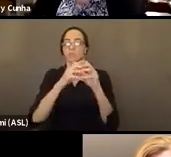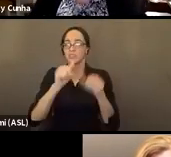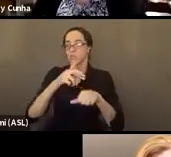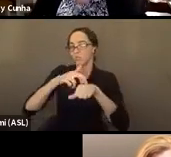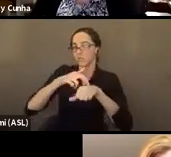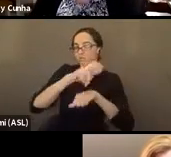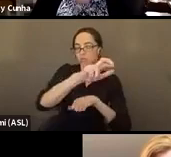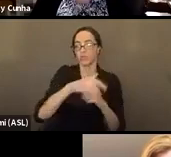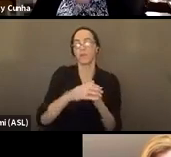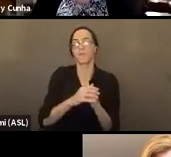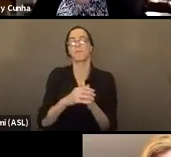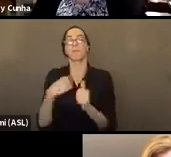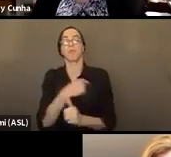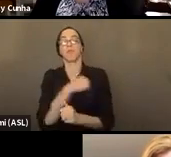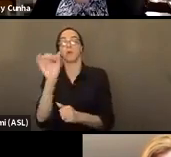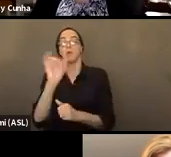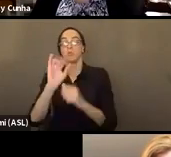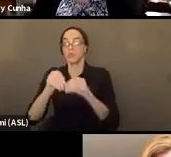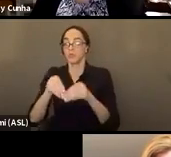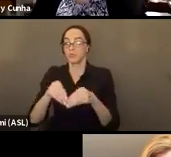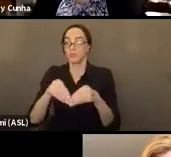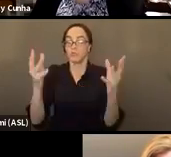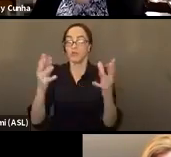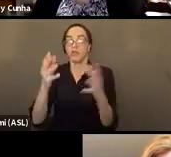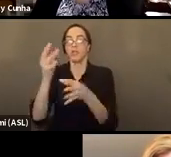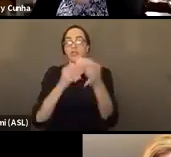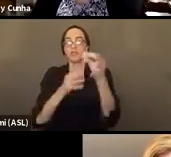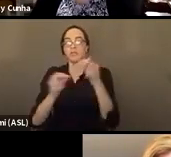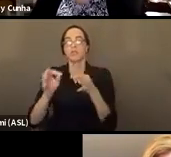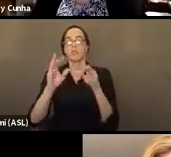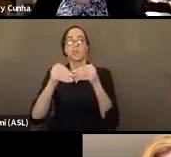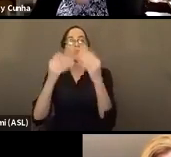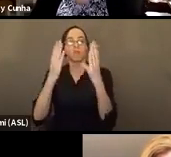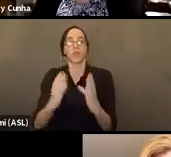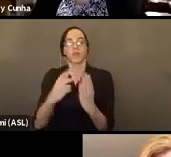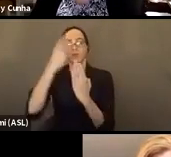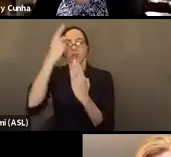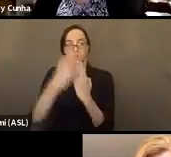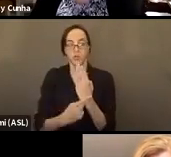and clients who have an unexpected absence of their regular caregiver can